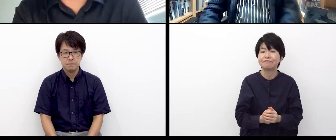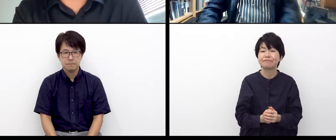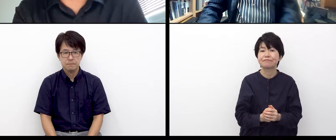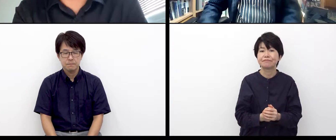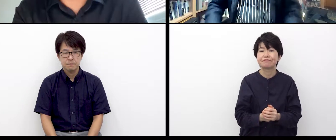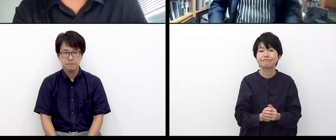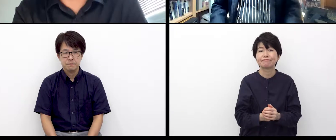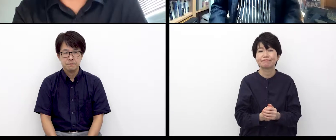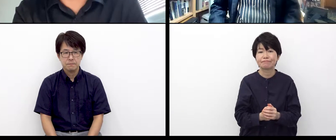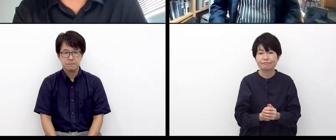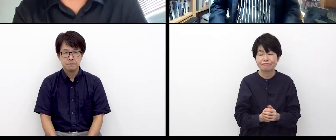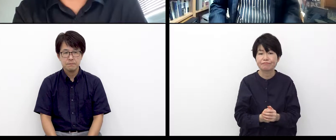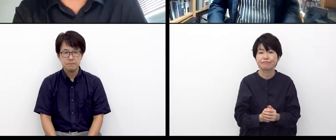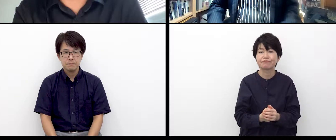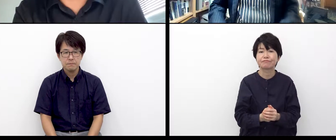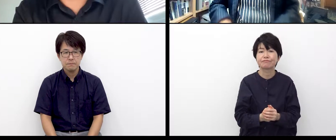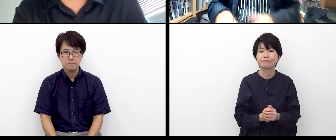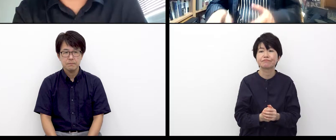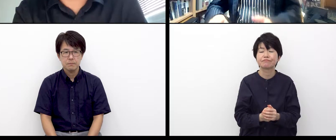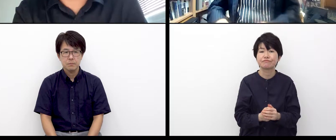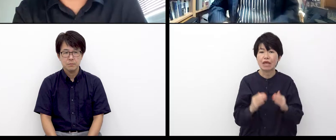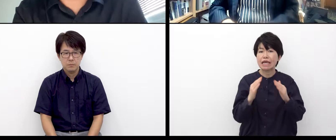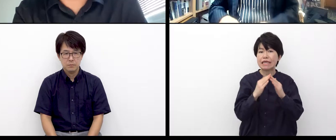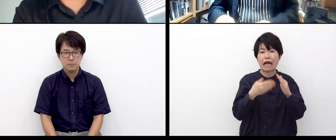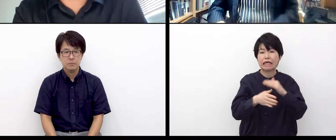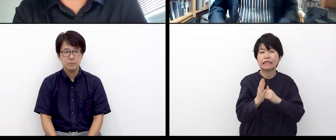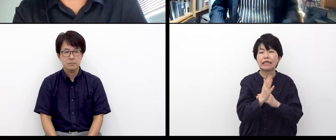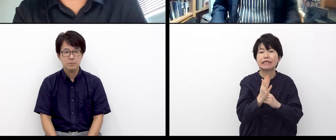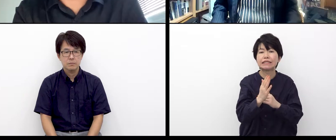people who don’t go out without any jobs